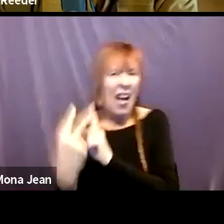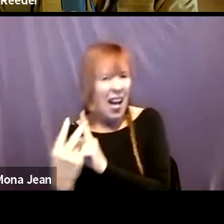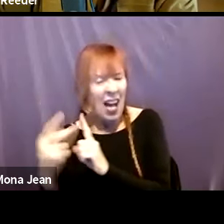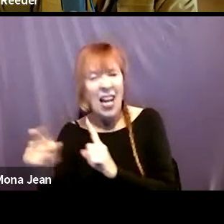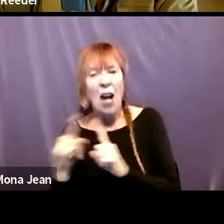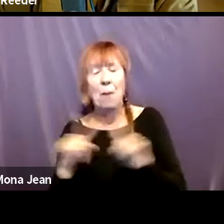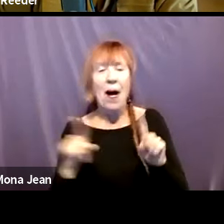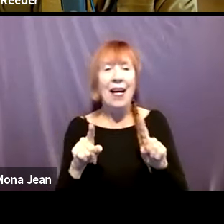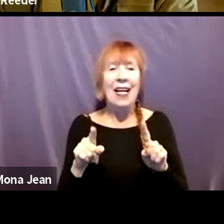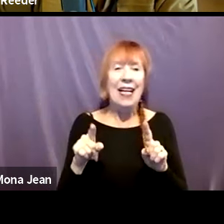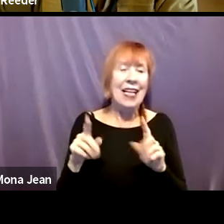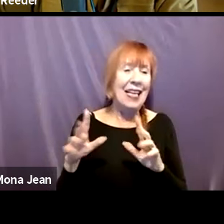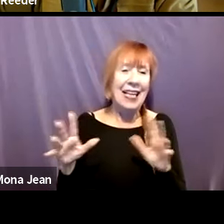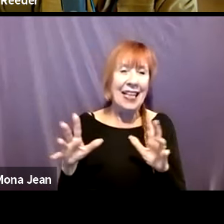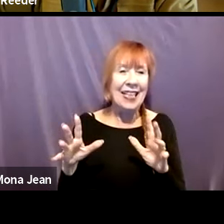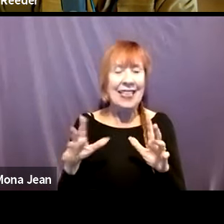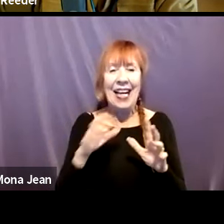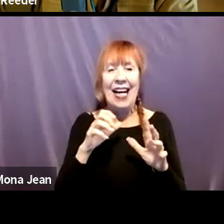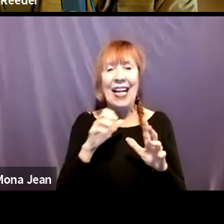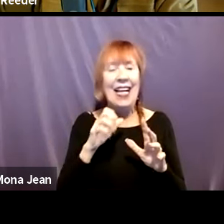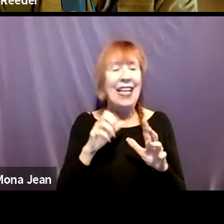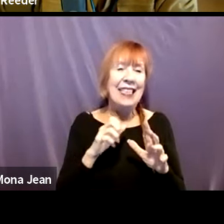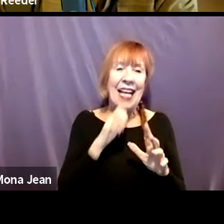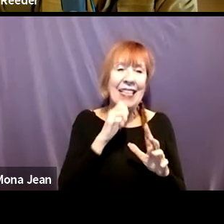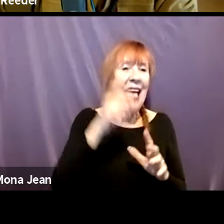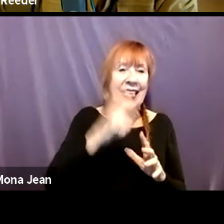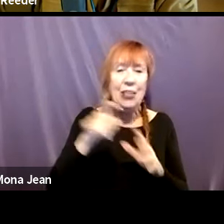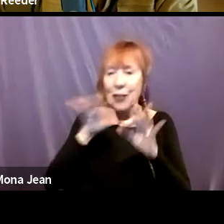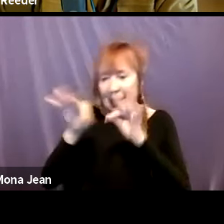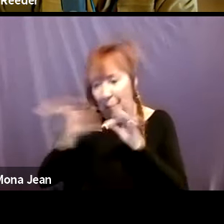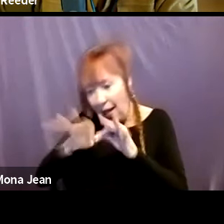and it was just needlessly taking up minutes of this pitch.